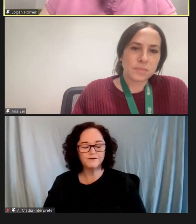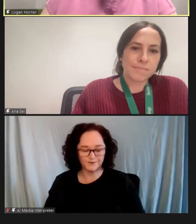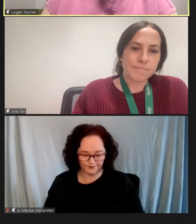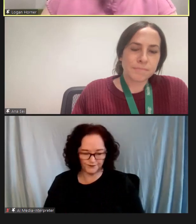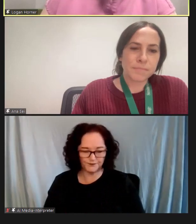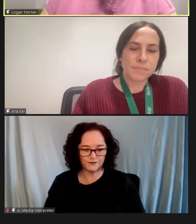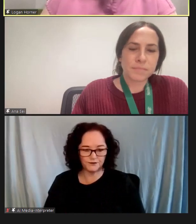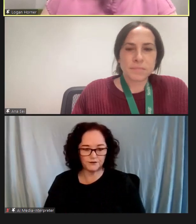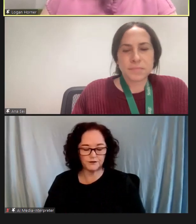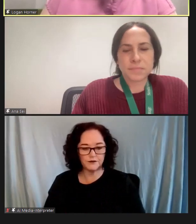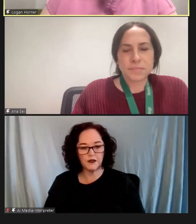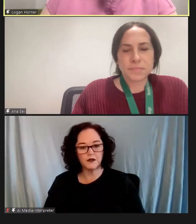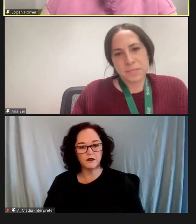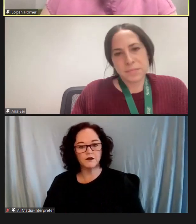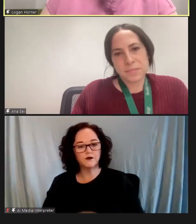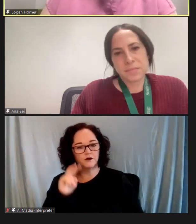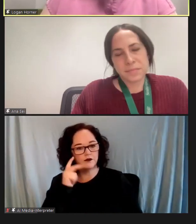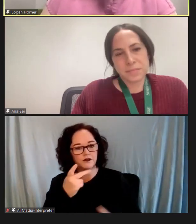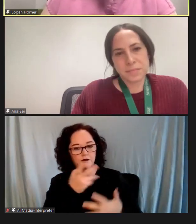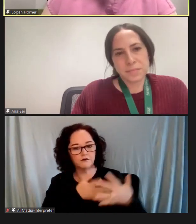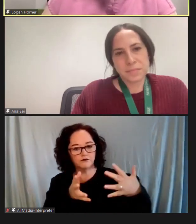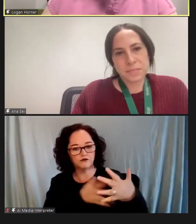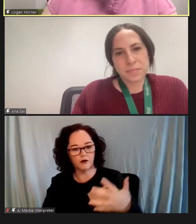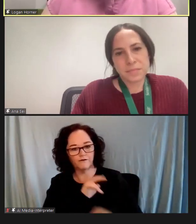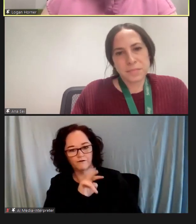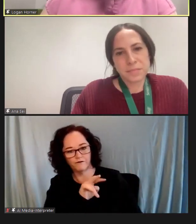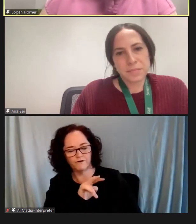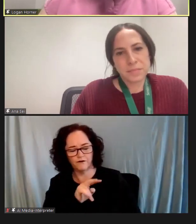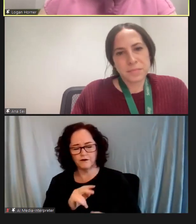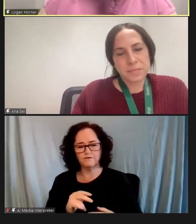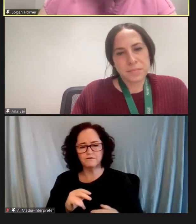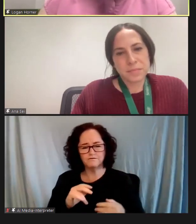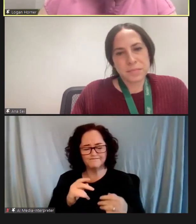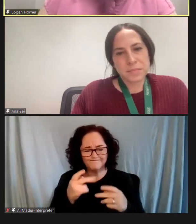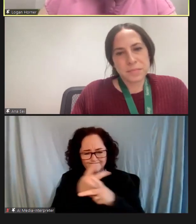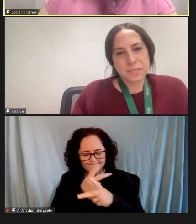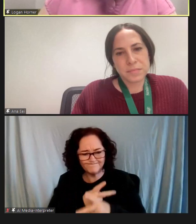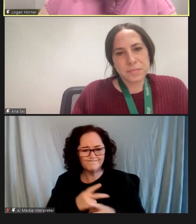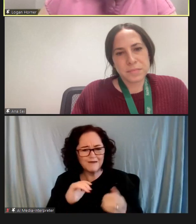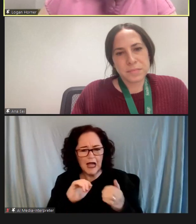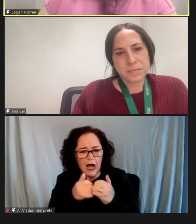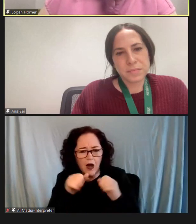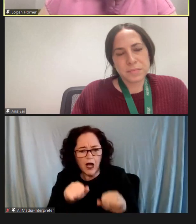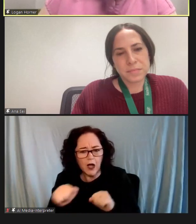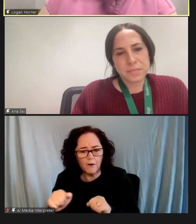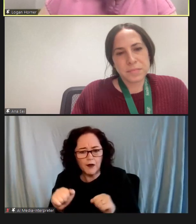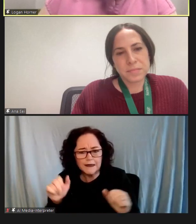see you know how are they able to hear